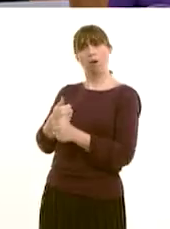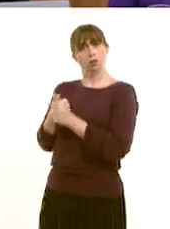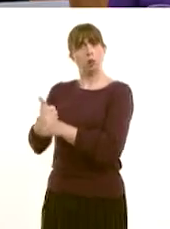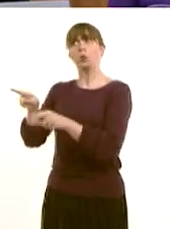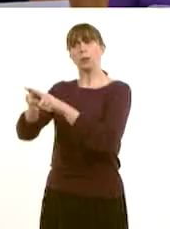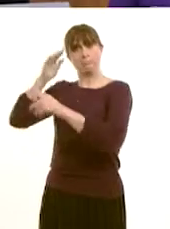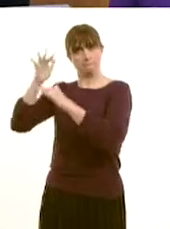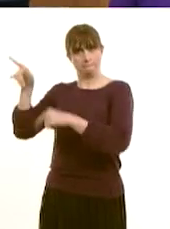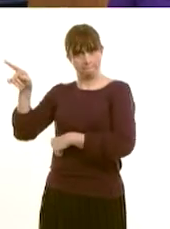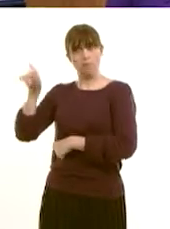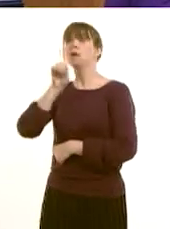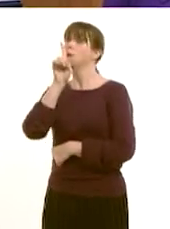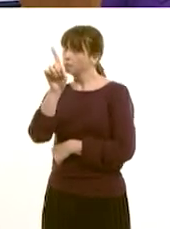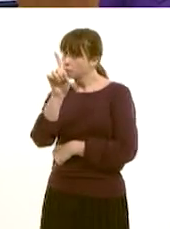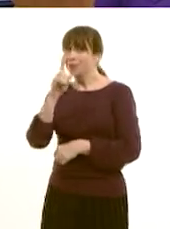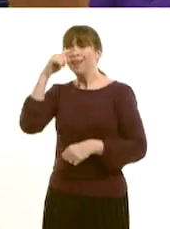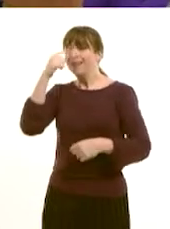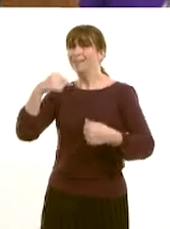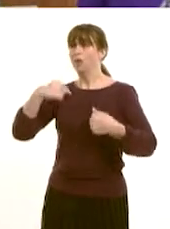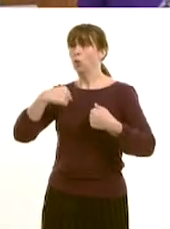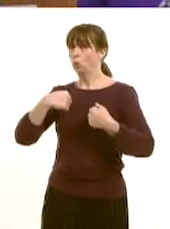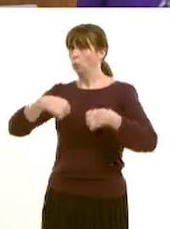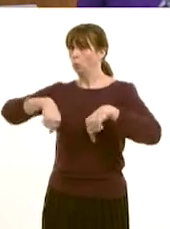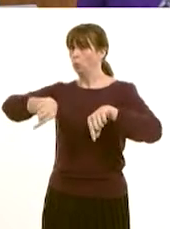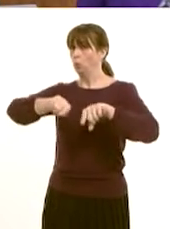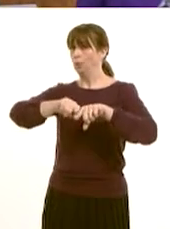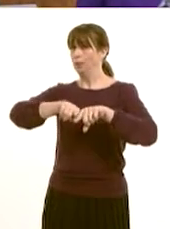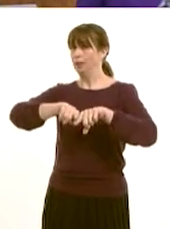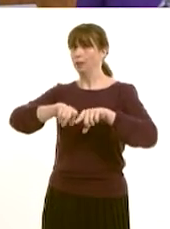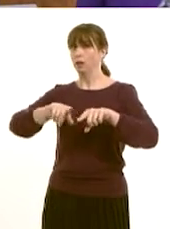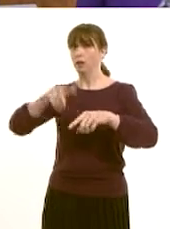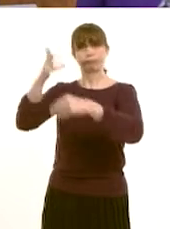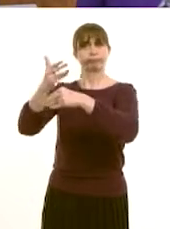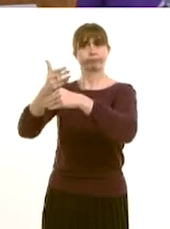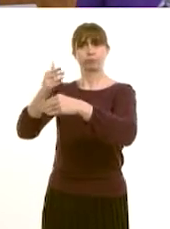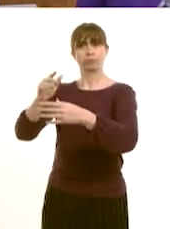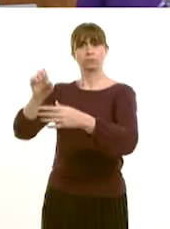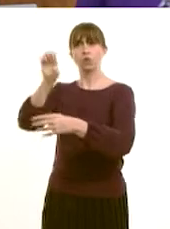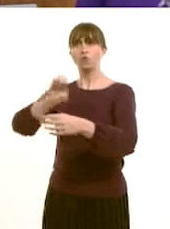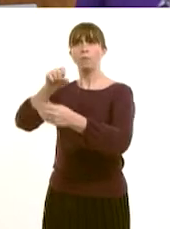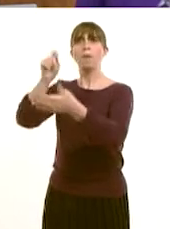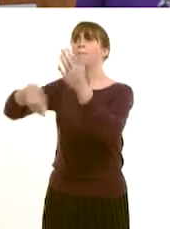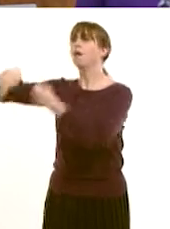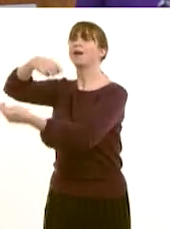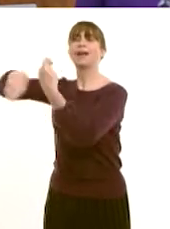The reality is that, if we donít get access to the European market that is tariff-free